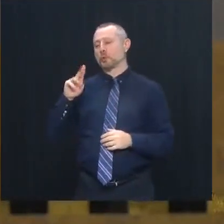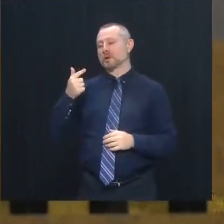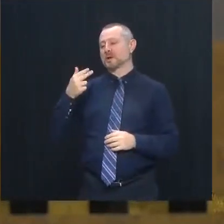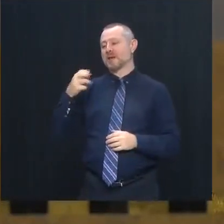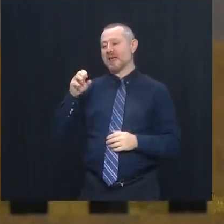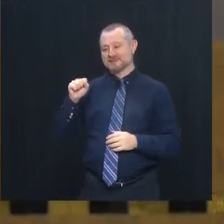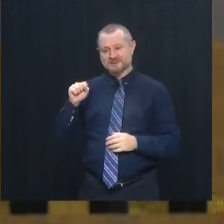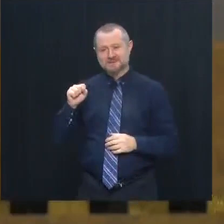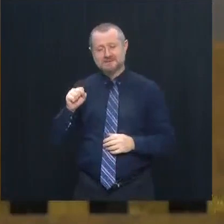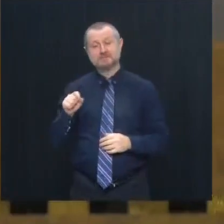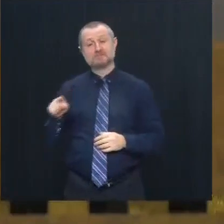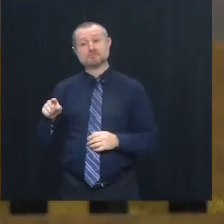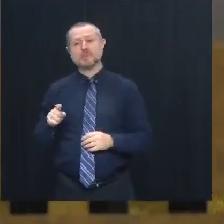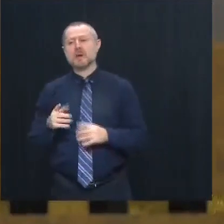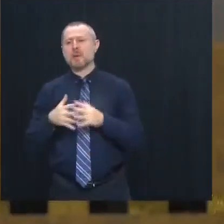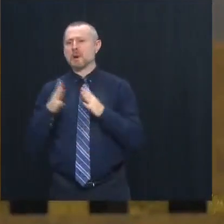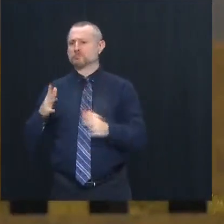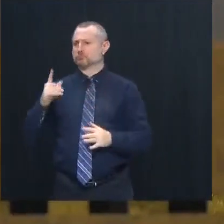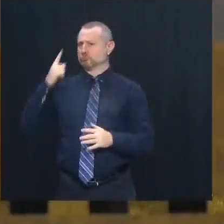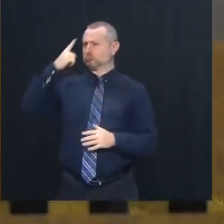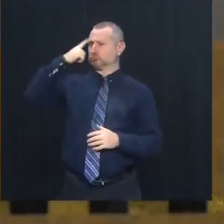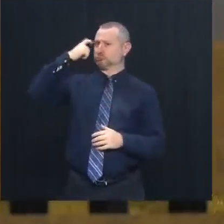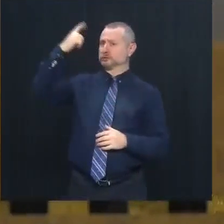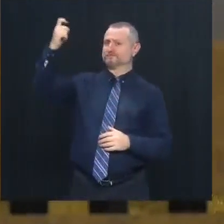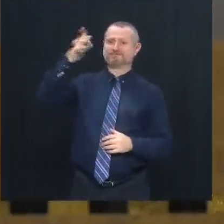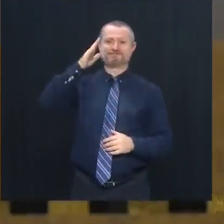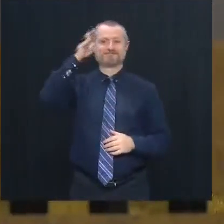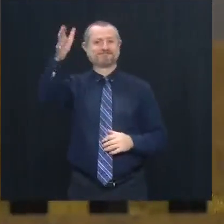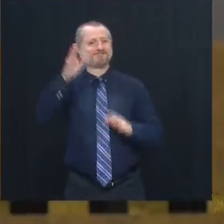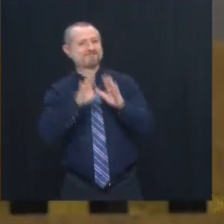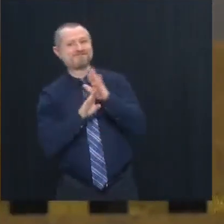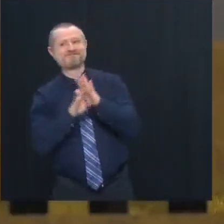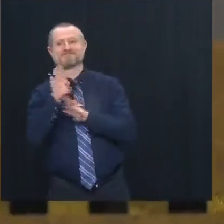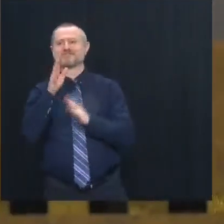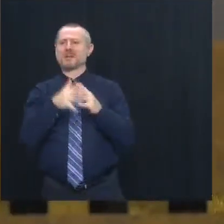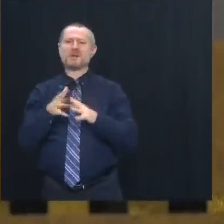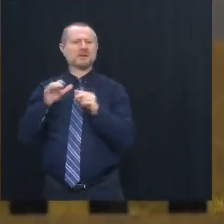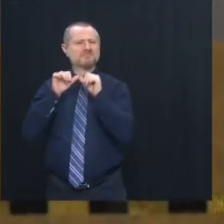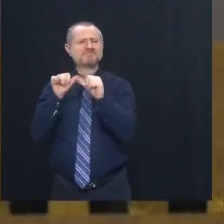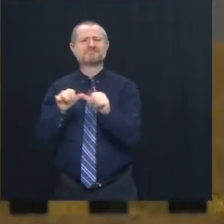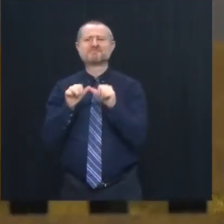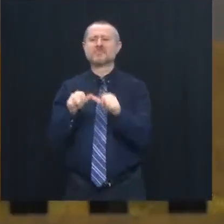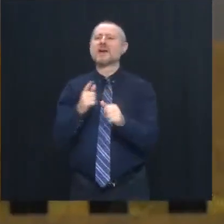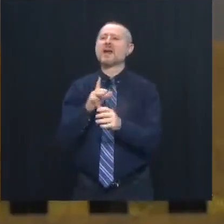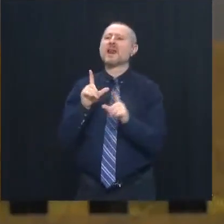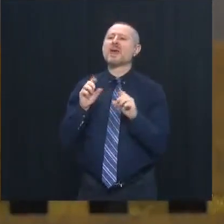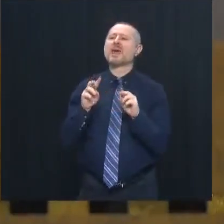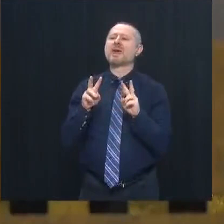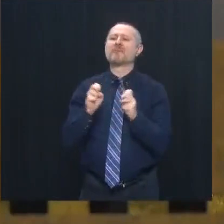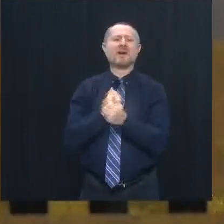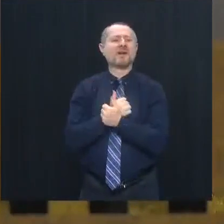POTENTIAL AND PROMISE. REMEMBER LANGSTON HUGHES. OUR AMERICA IS THE DREAM THE